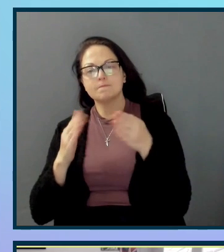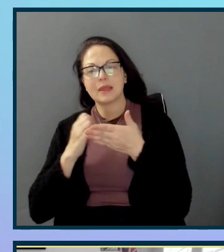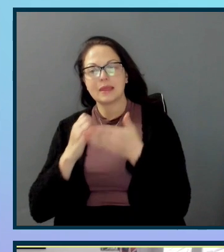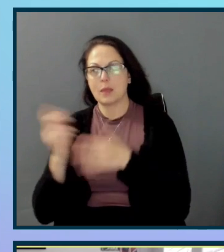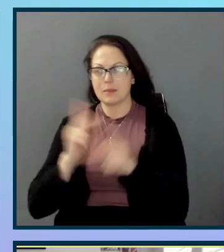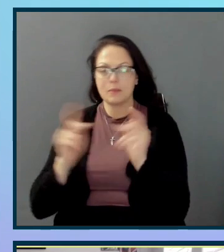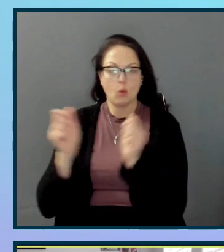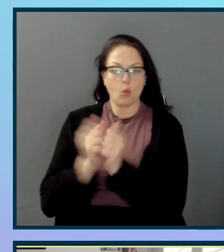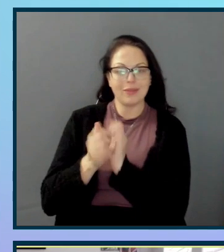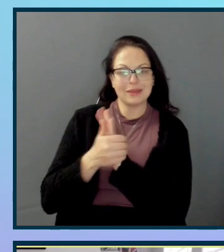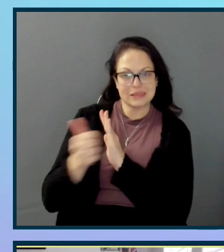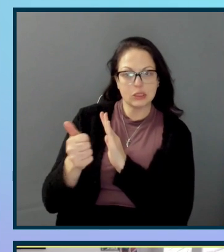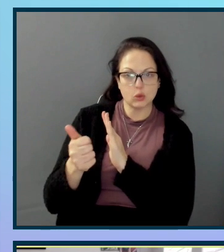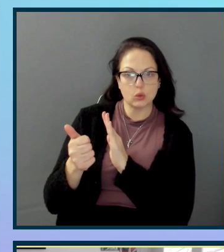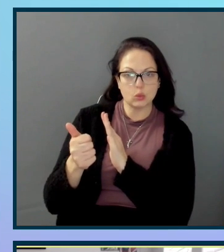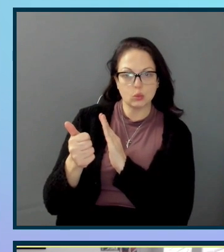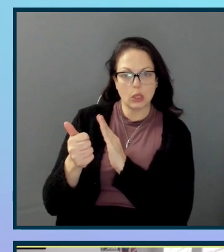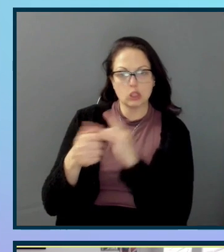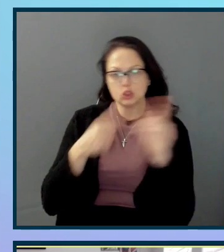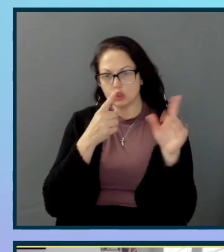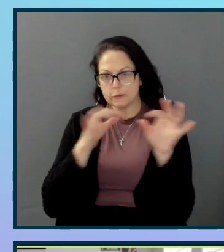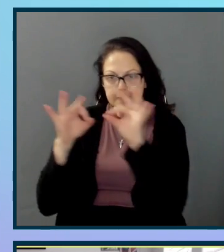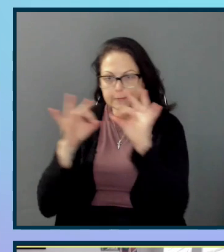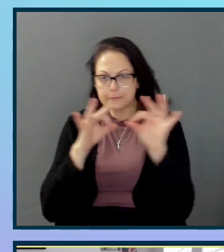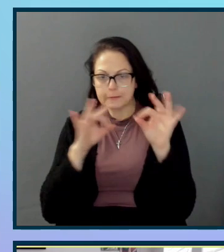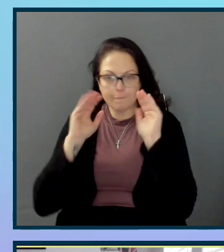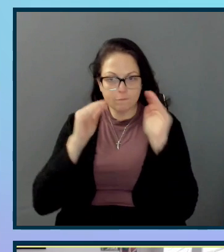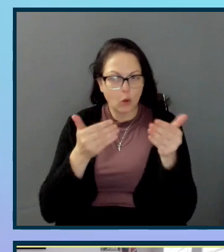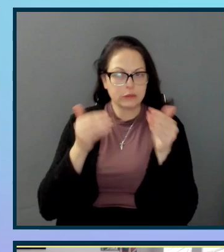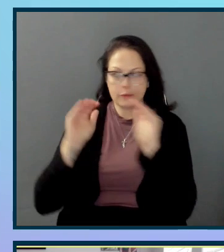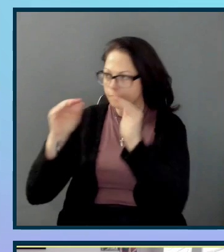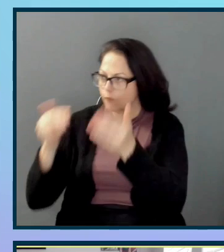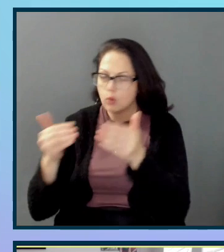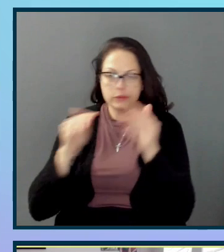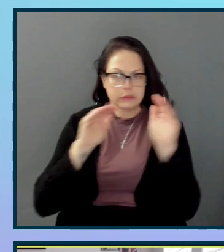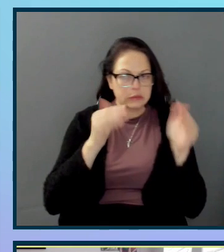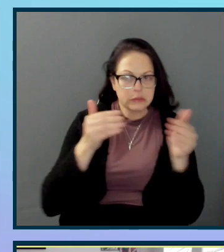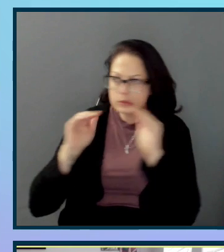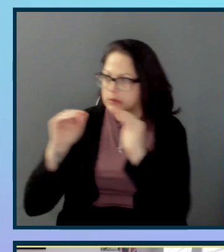those sort of that skill to direct attention as needed, as appropriate and to shift it where it needs to be